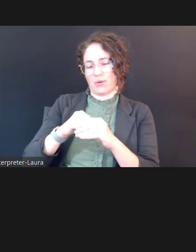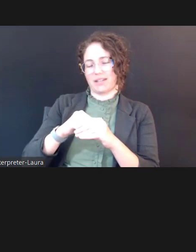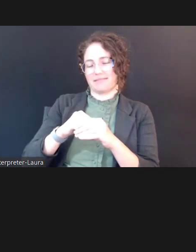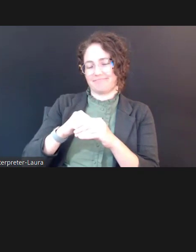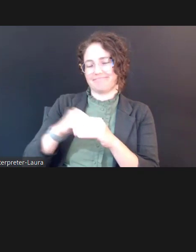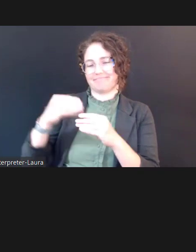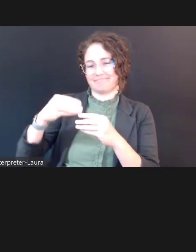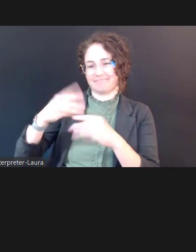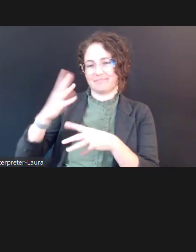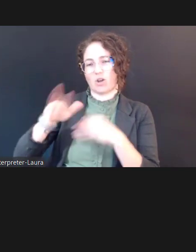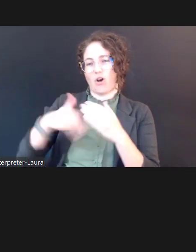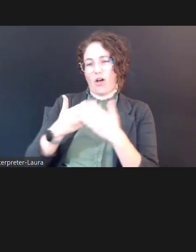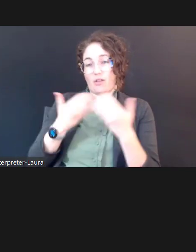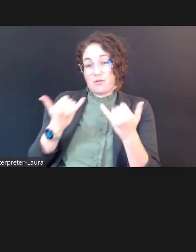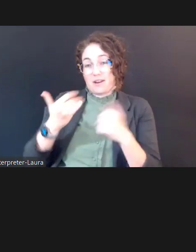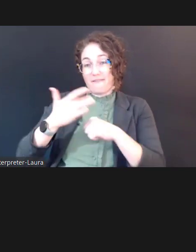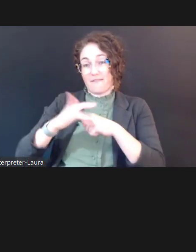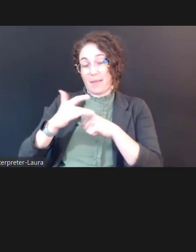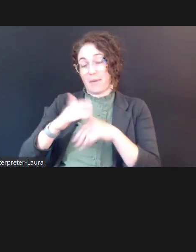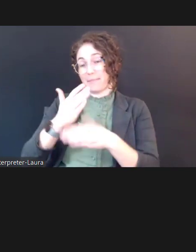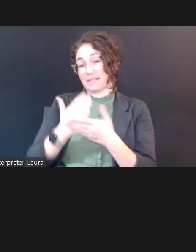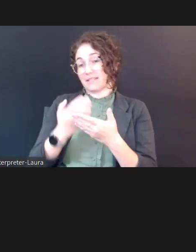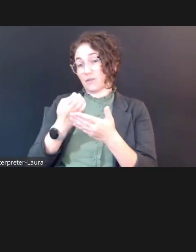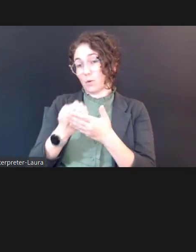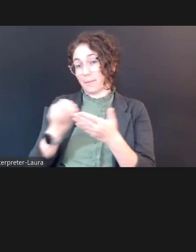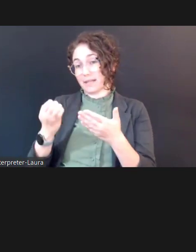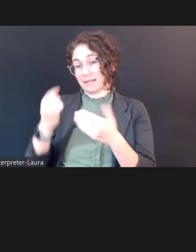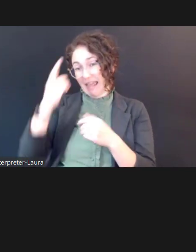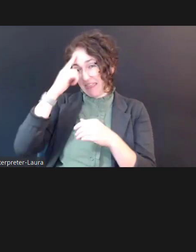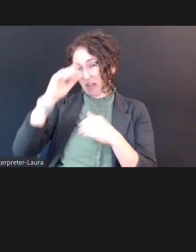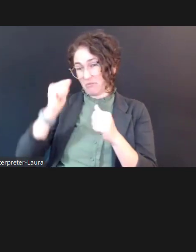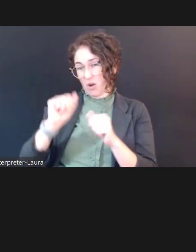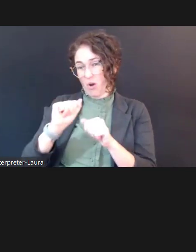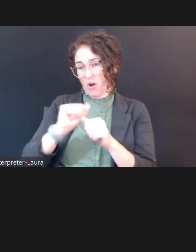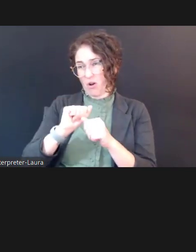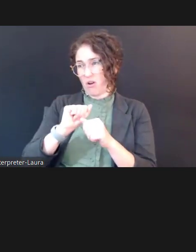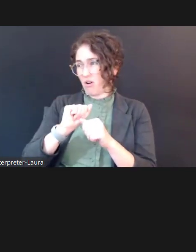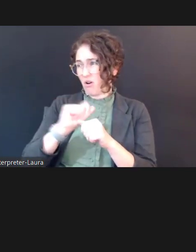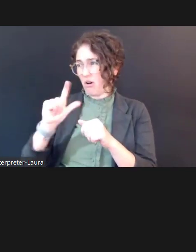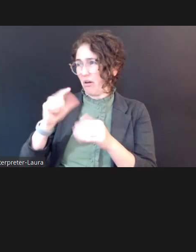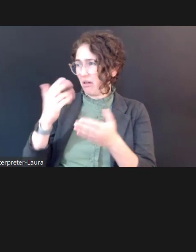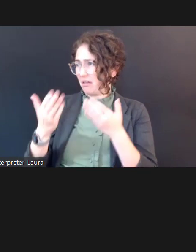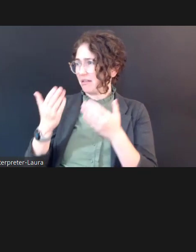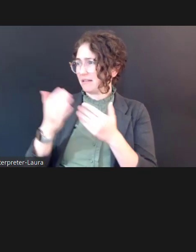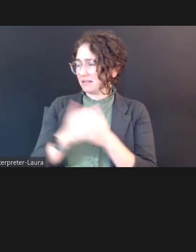available pieces of equipment, I think all of them, and they have